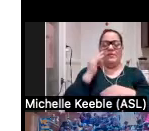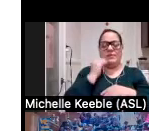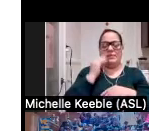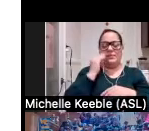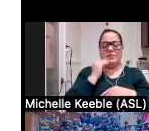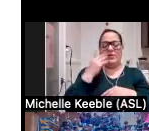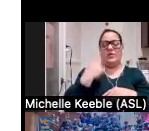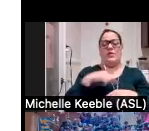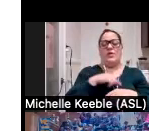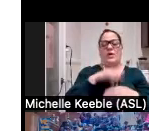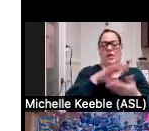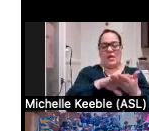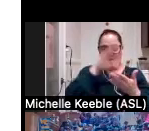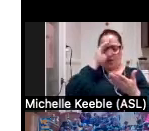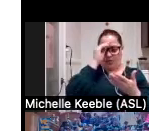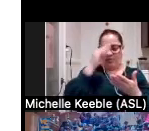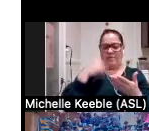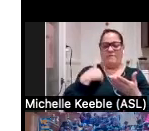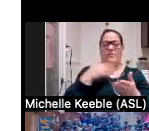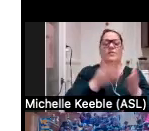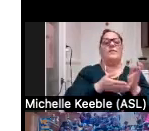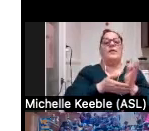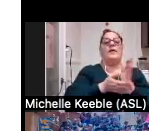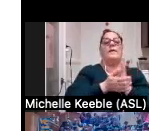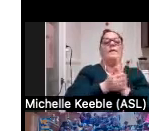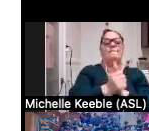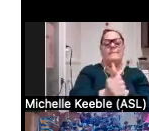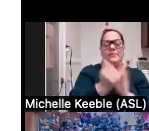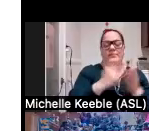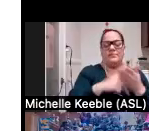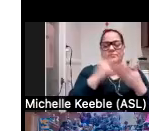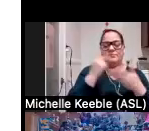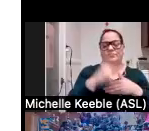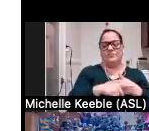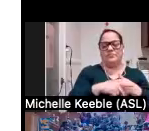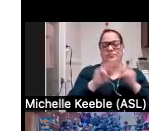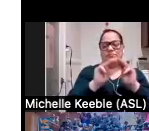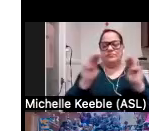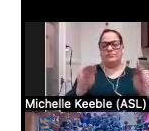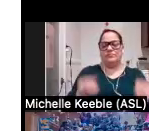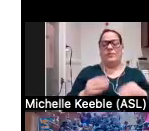just learning it from a master's program um, for museum studies, it usually takes two years. Um,